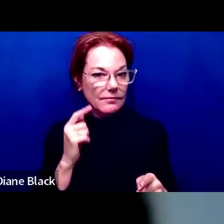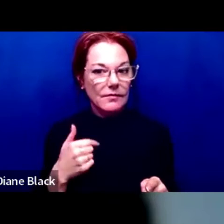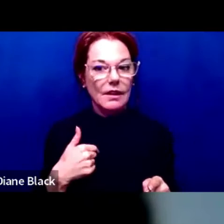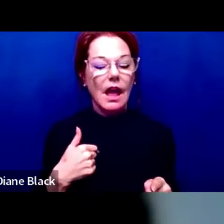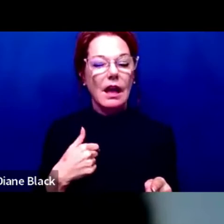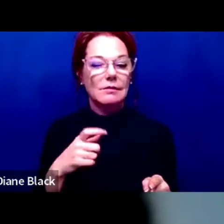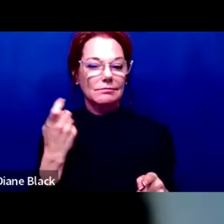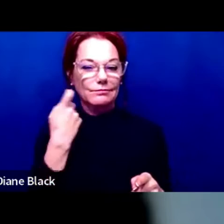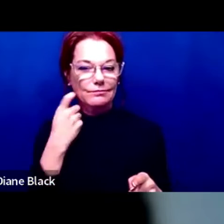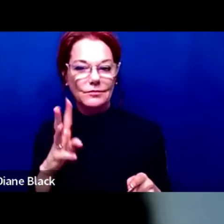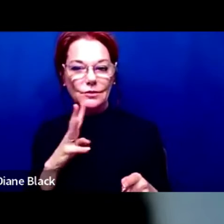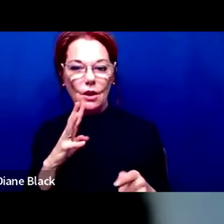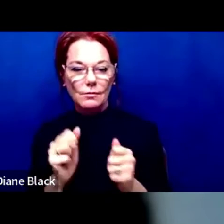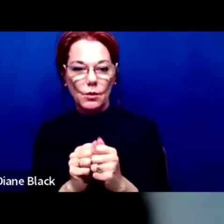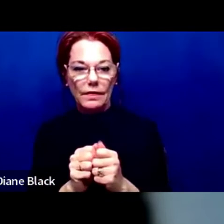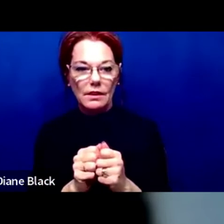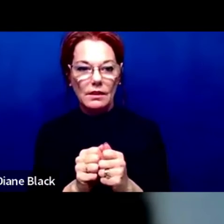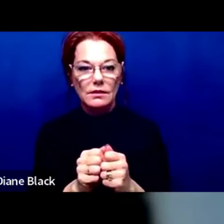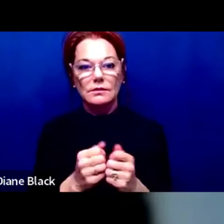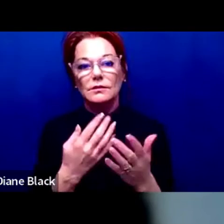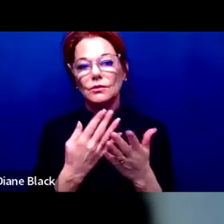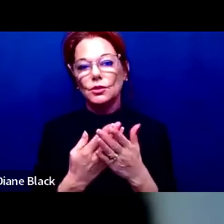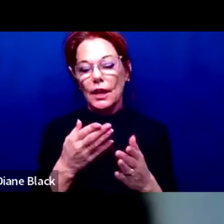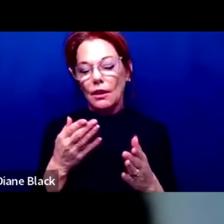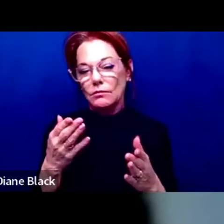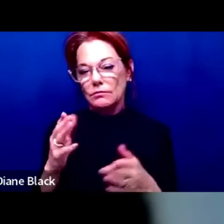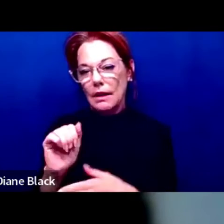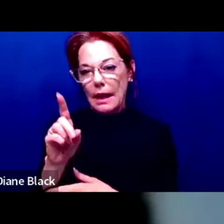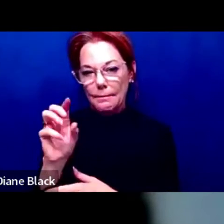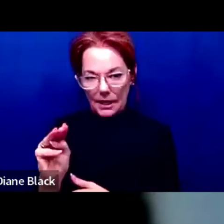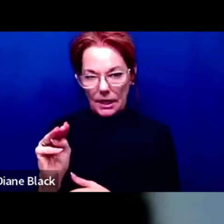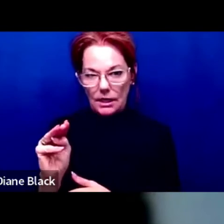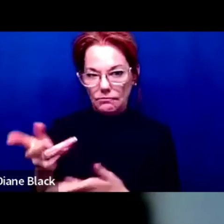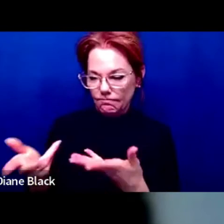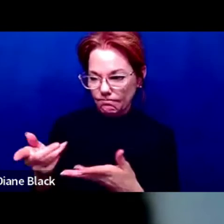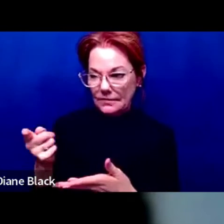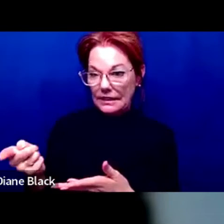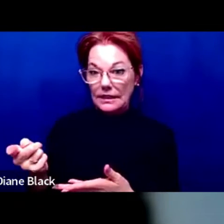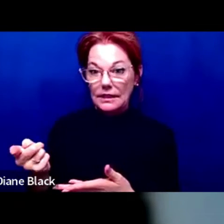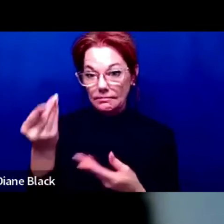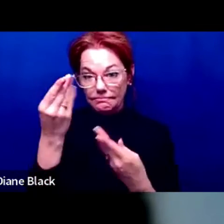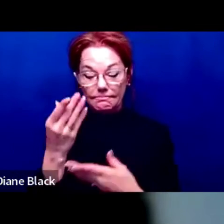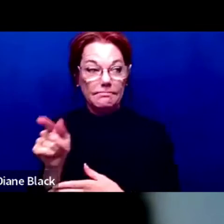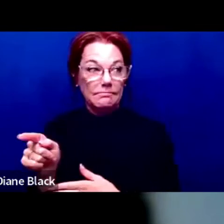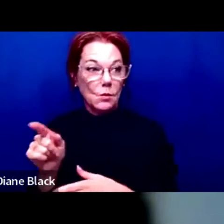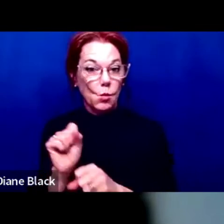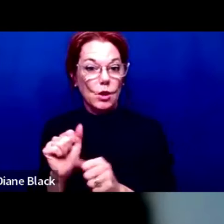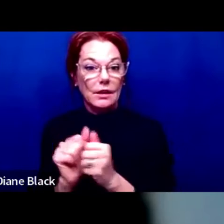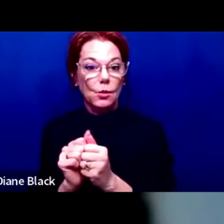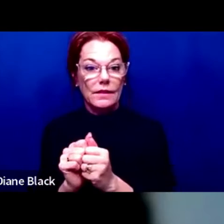to a jail administrator the other day about this work. And one of the things that came up is that he's working with his geriatric population. And he's